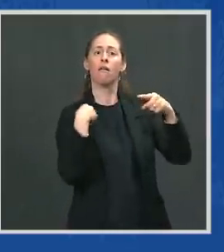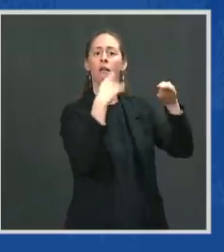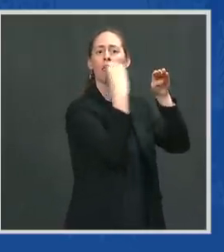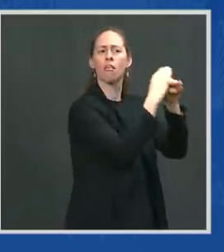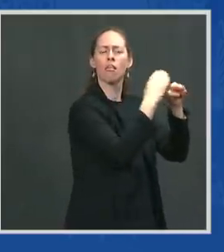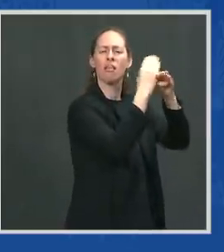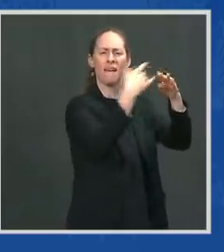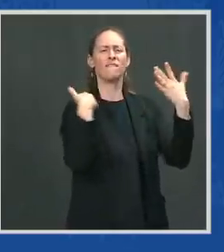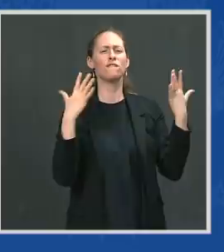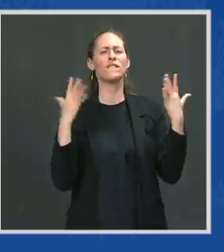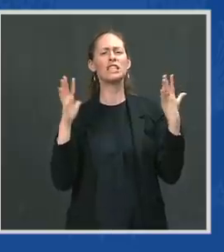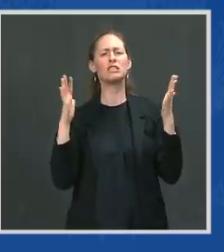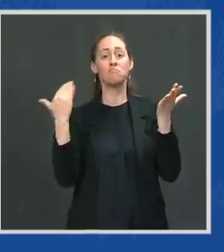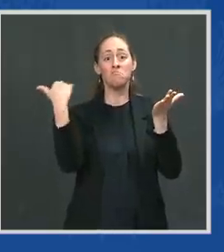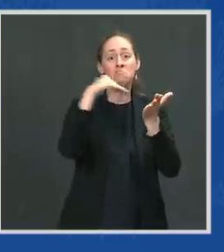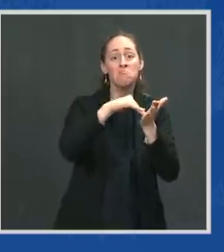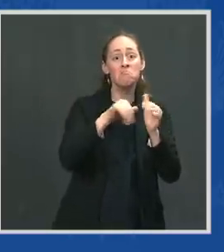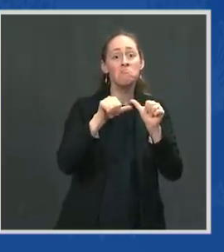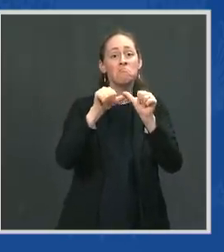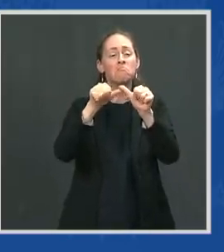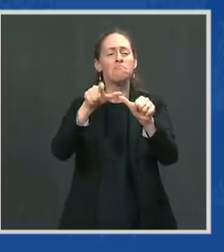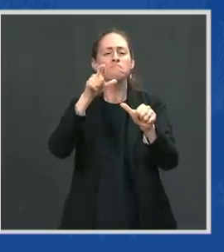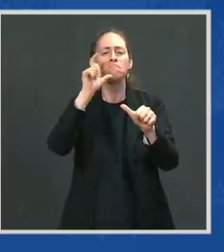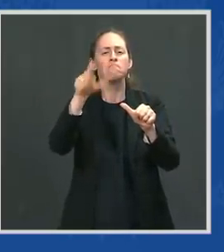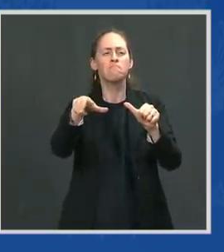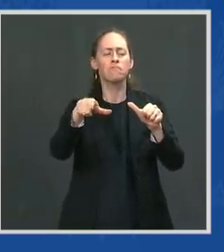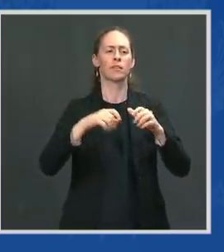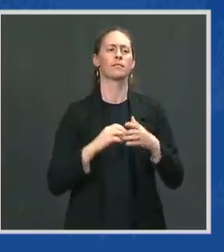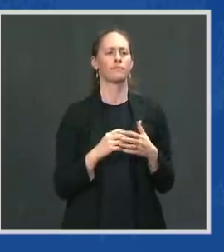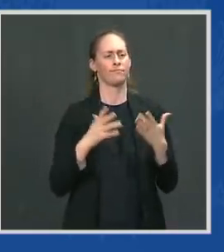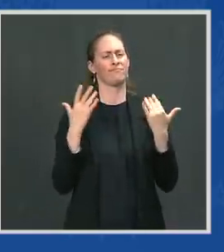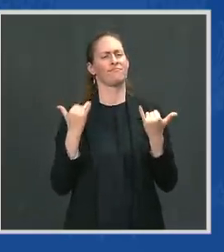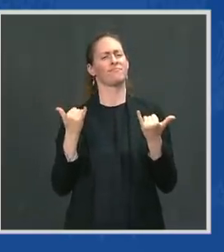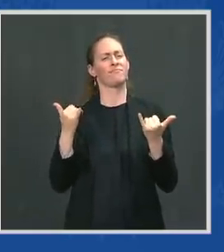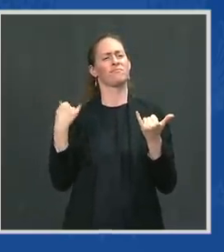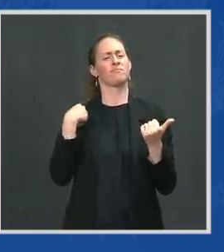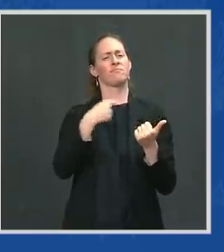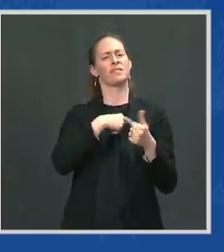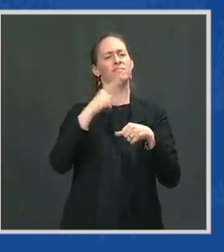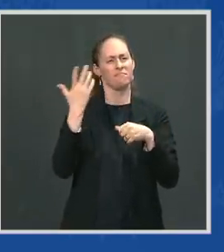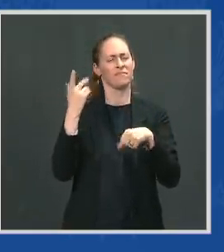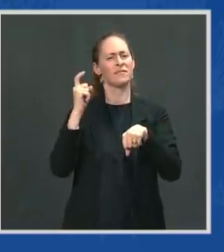I said, among -- with others, we'd follow Osama bin Laden to the gates of hell if need be.